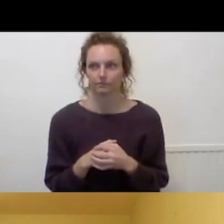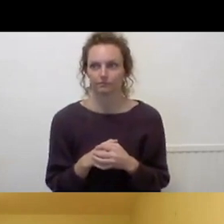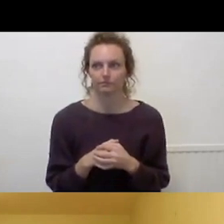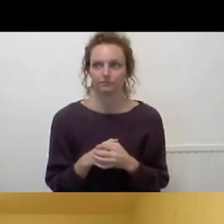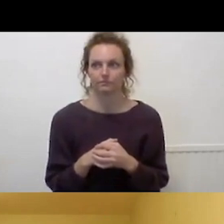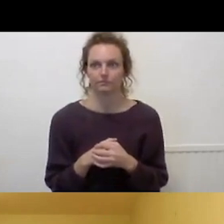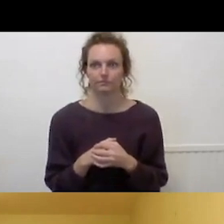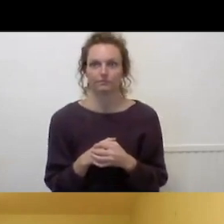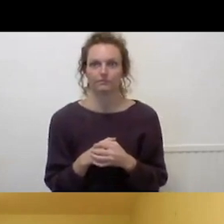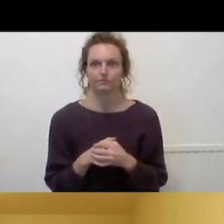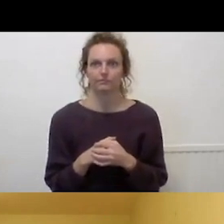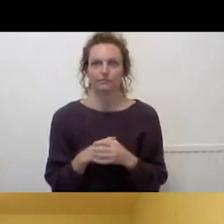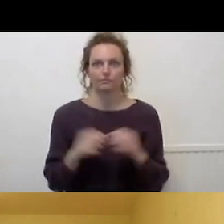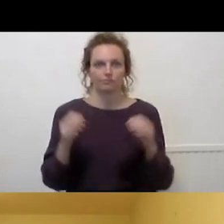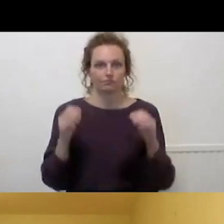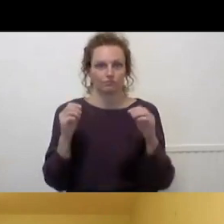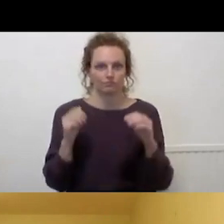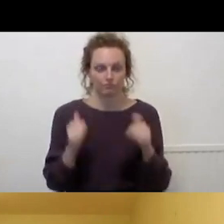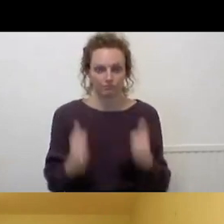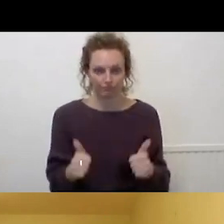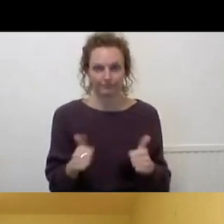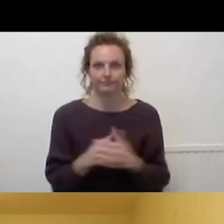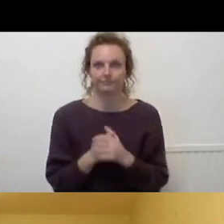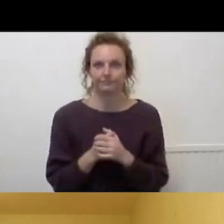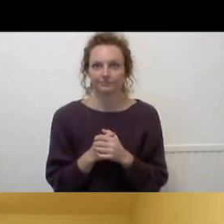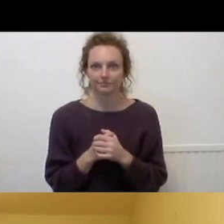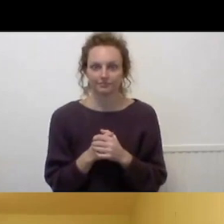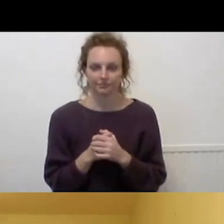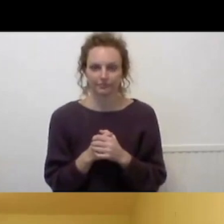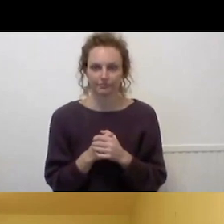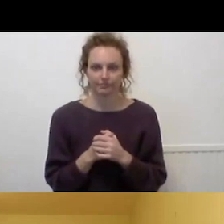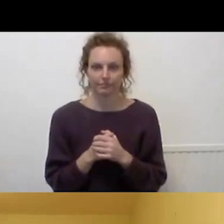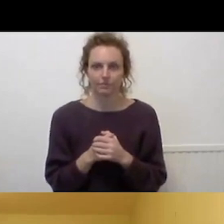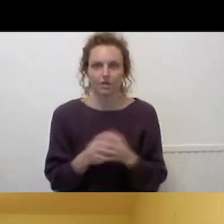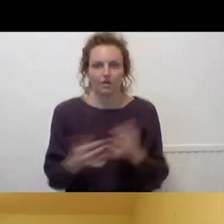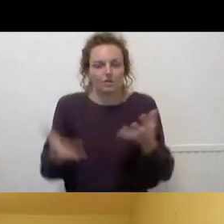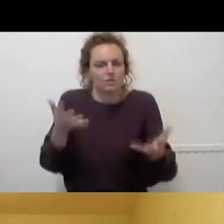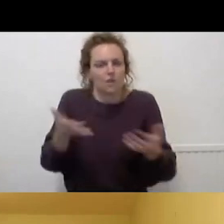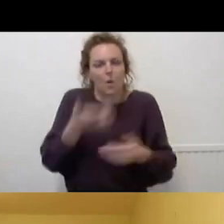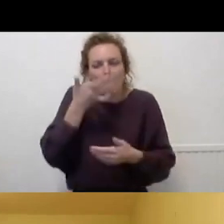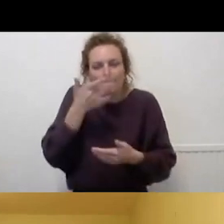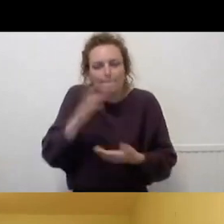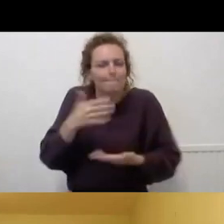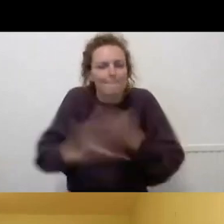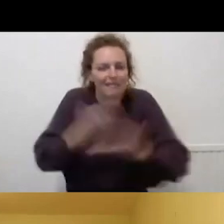Okay, okay. Okay. So what are myths, myths are stories that we make up